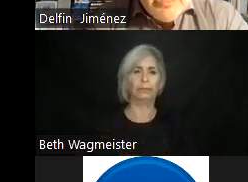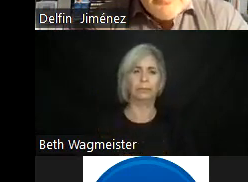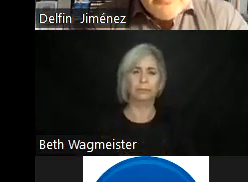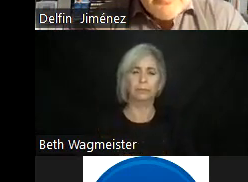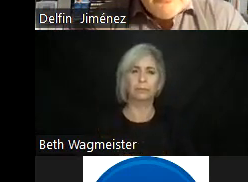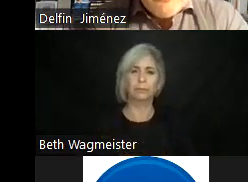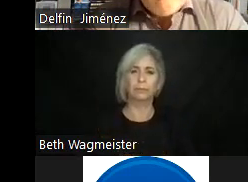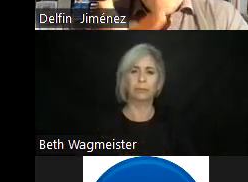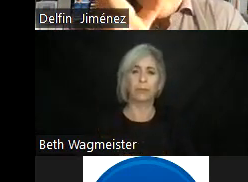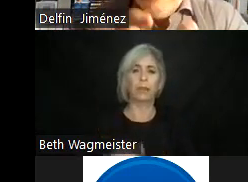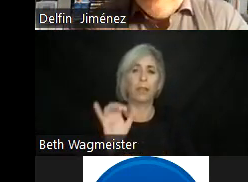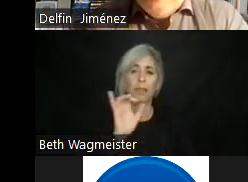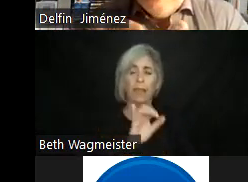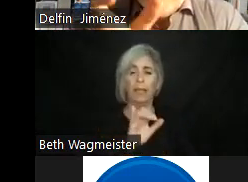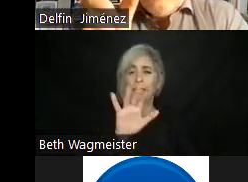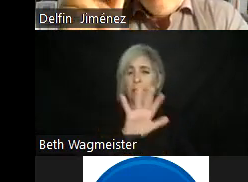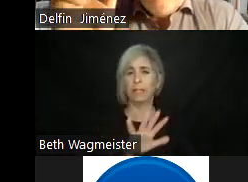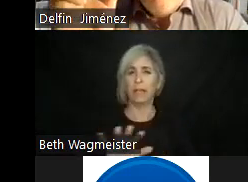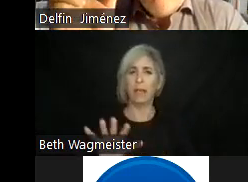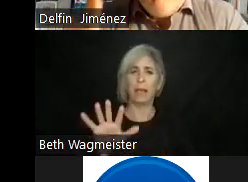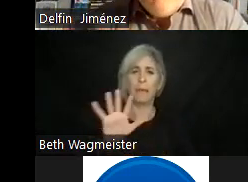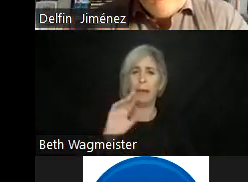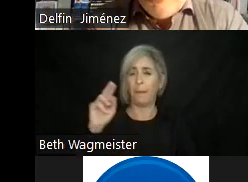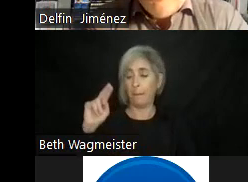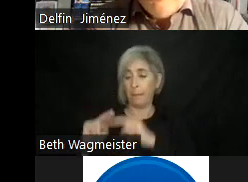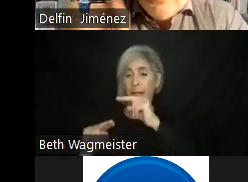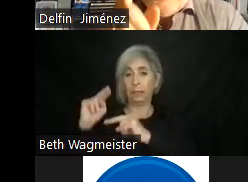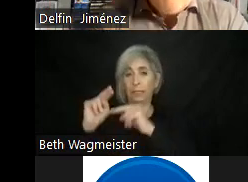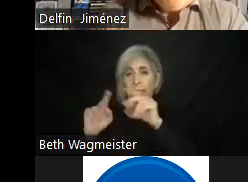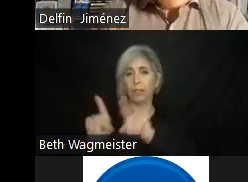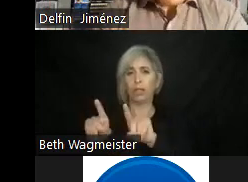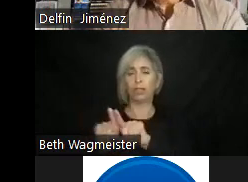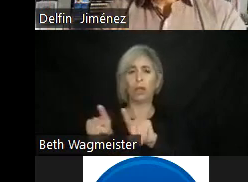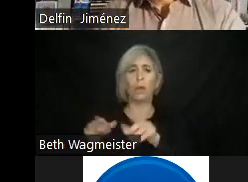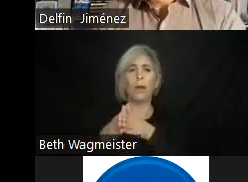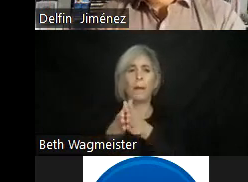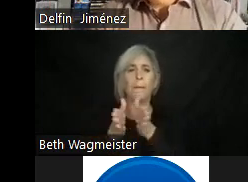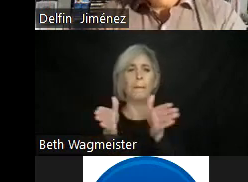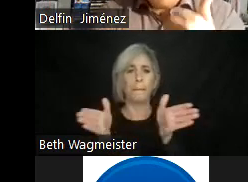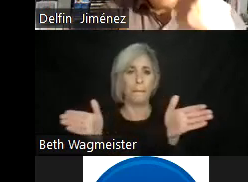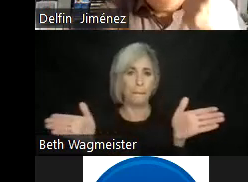It's about buildings and about public space. This is important because the previous one,